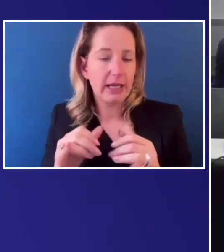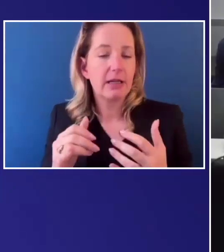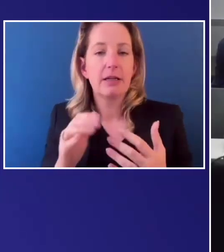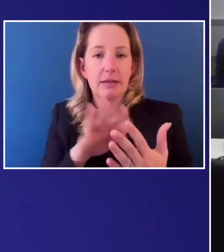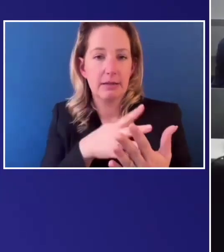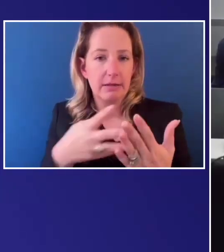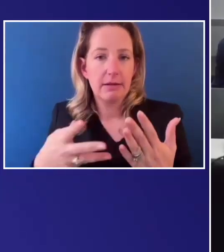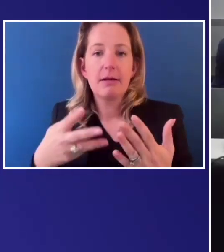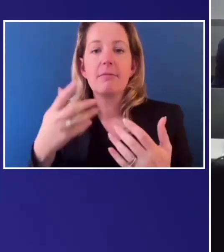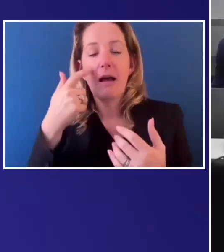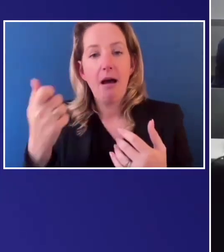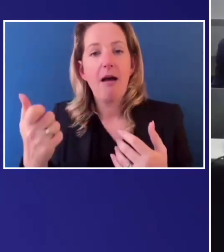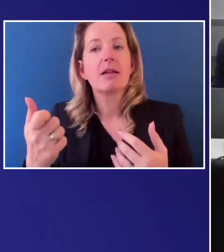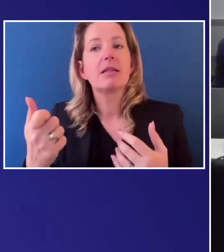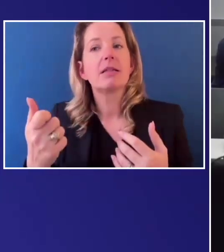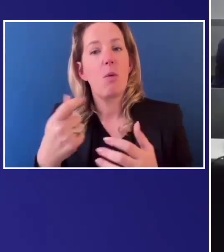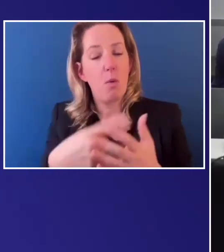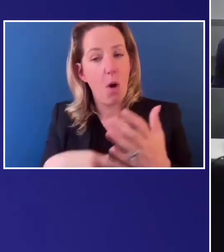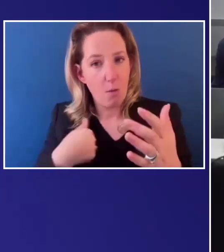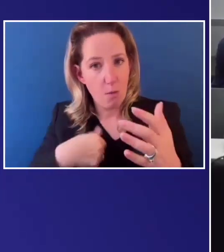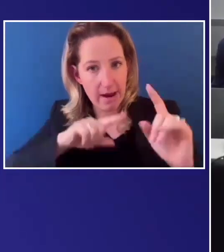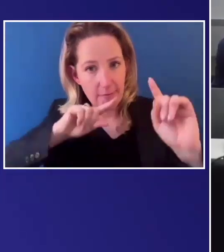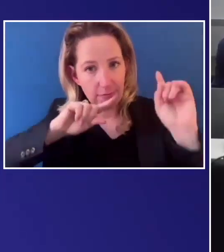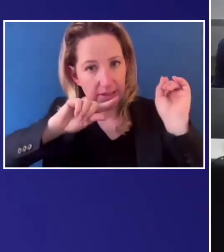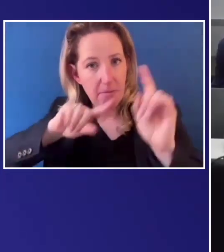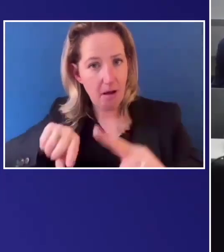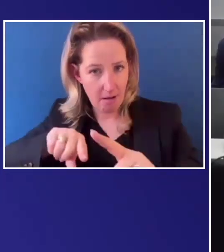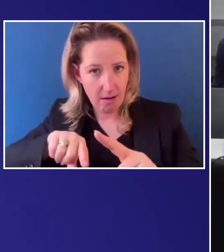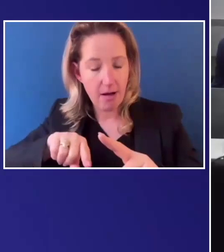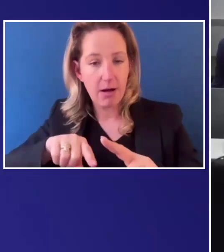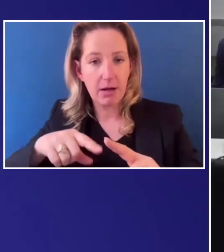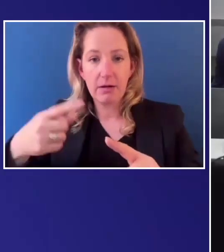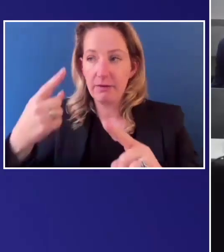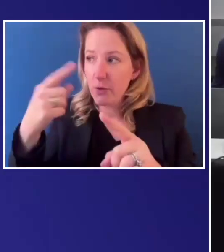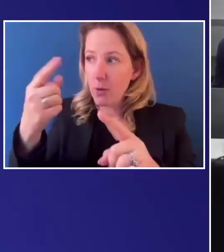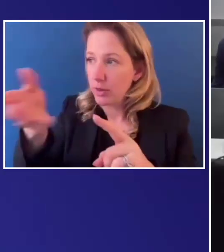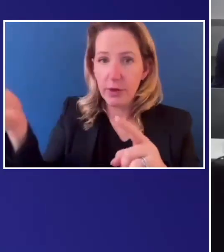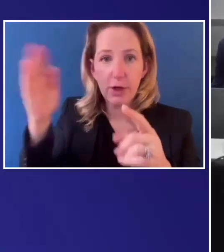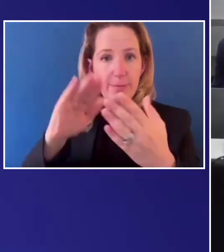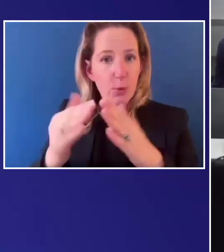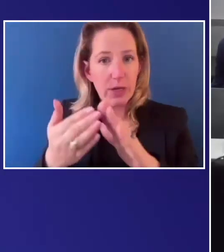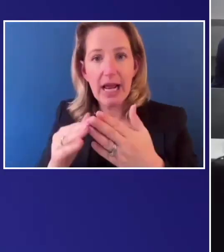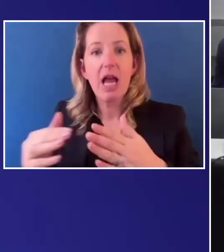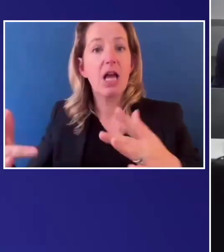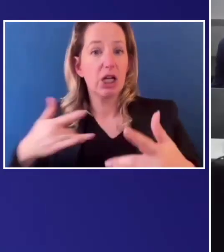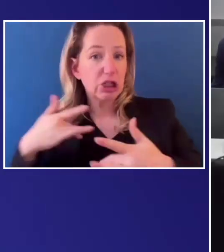the thing that we were responding to in the community was -- were concerns about debt-to-earnings.